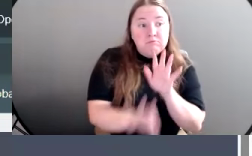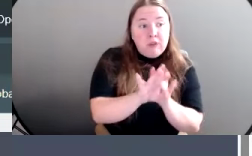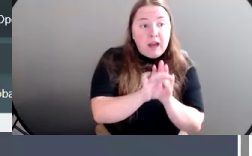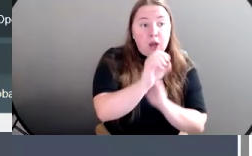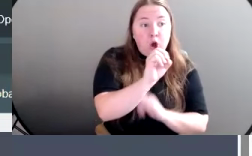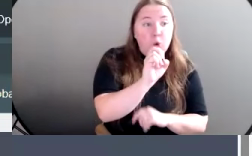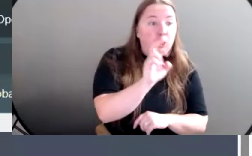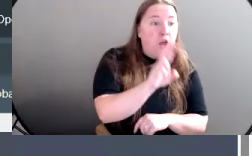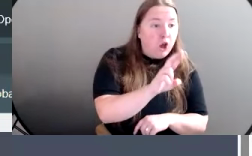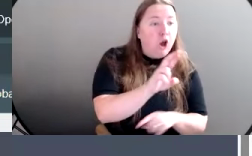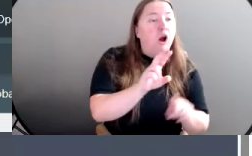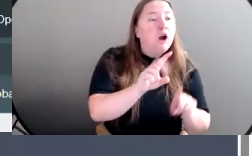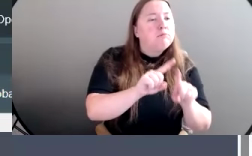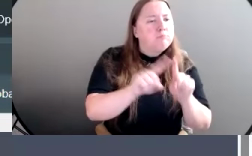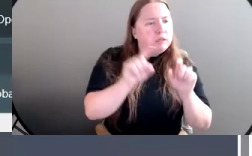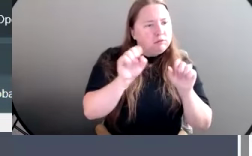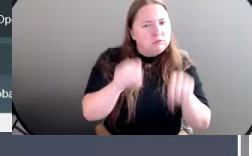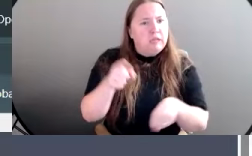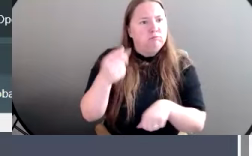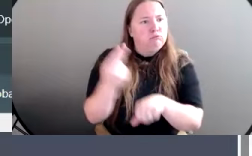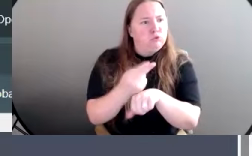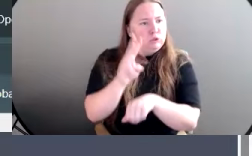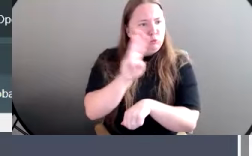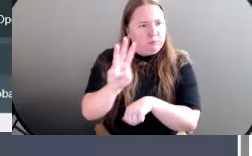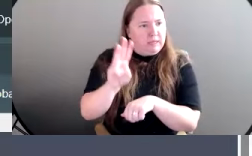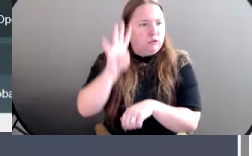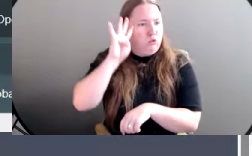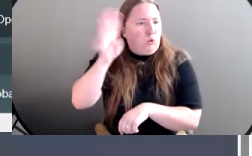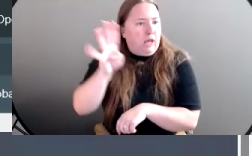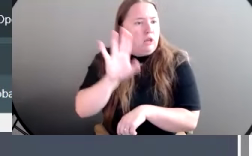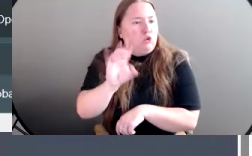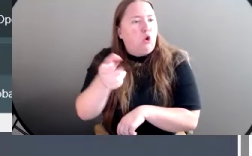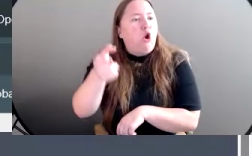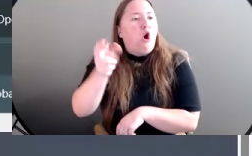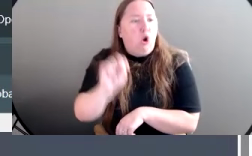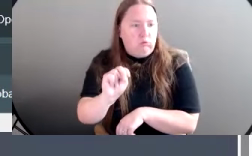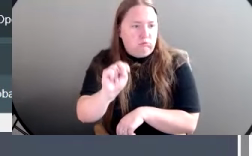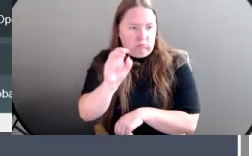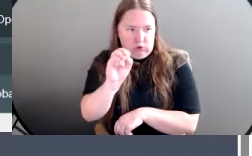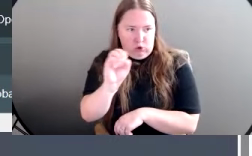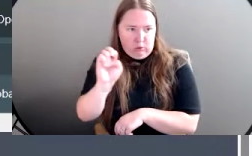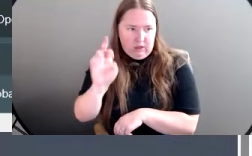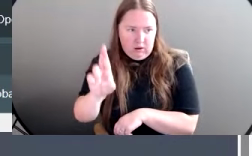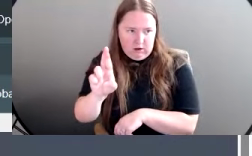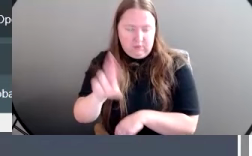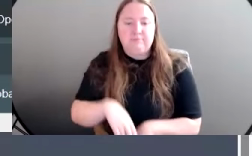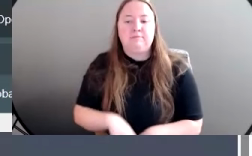but you can use it to create or remix your own customized OER. To be completely transparent.